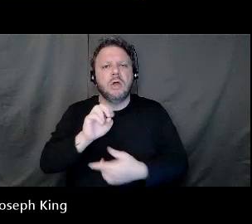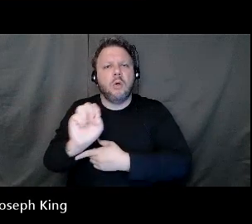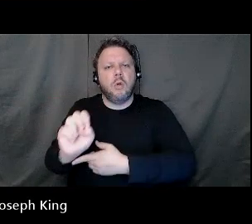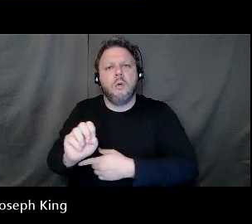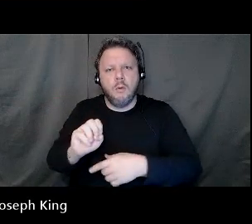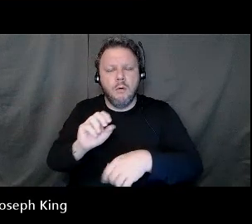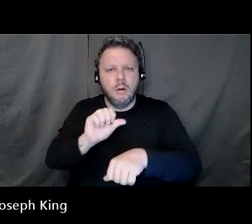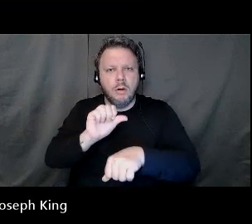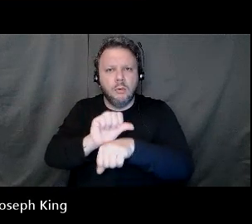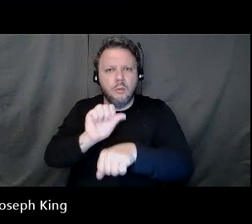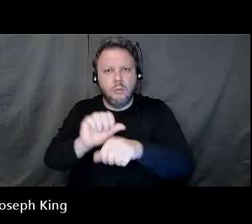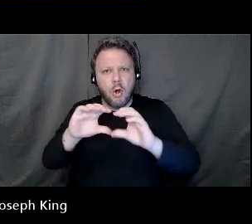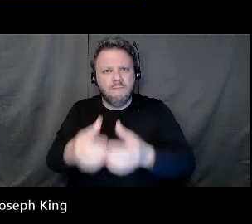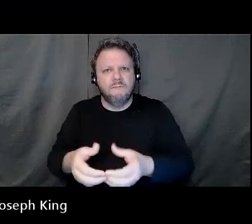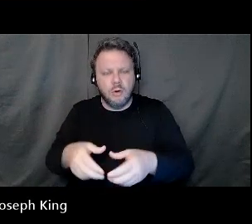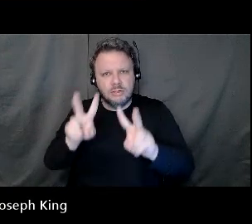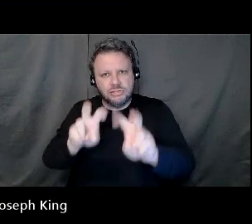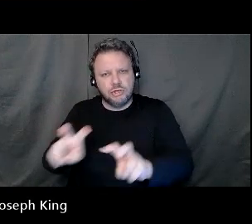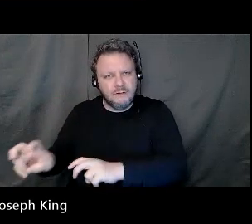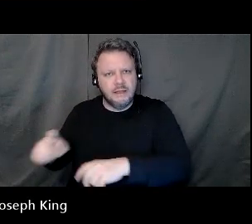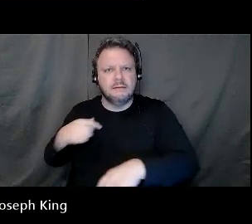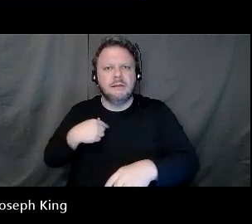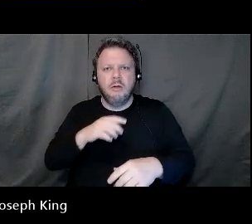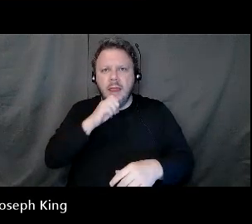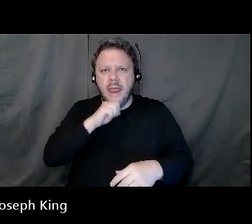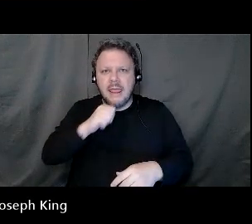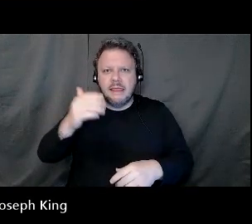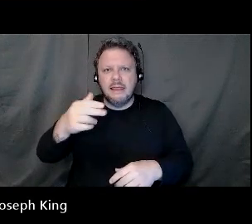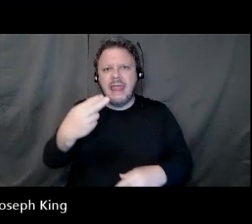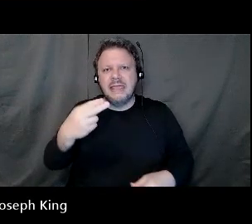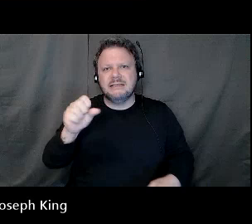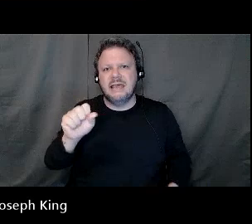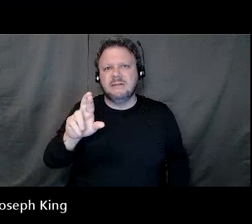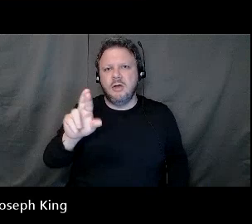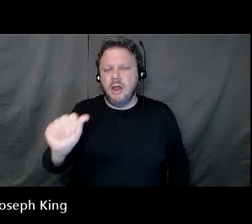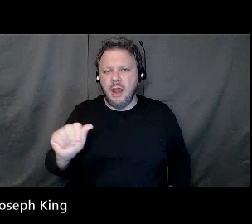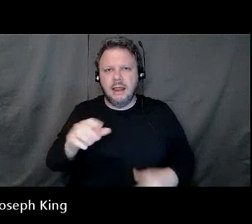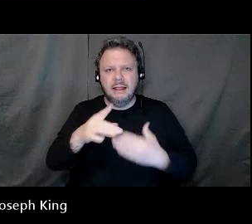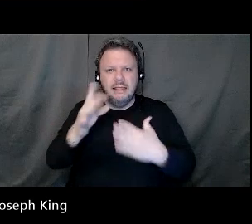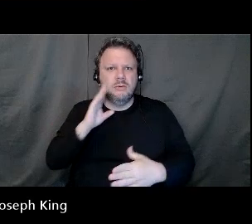State of the Workforce survey so. Our advancing states, partners and hsri leaders will be joining